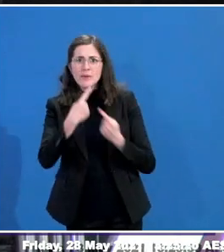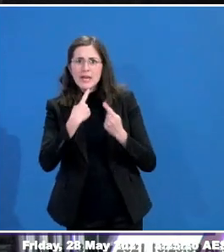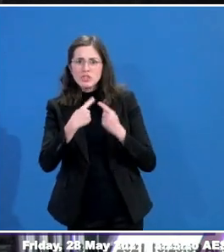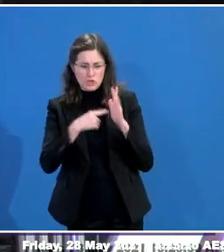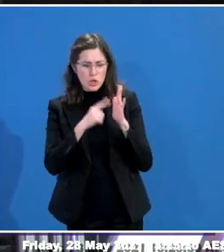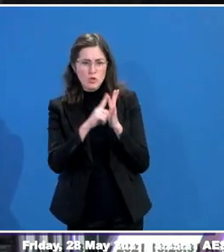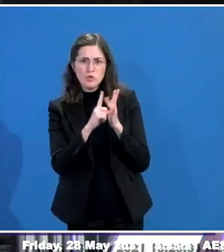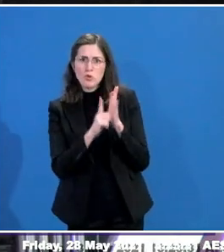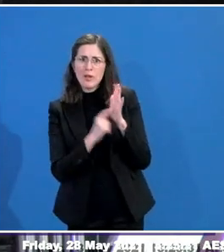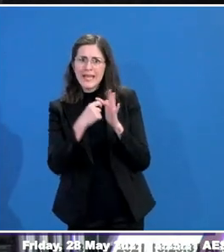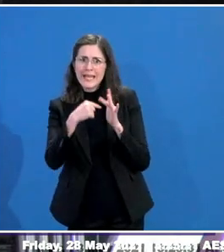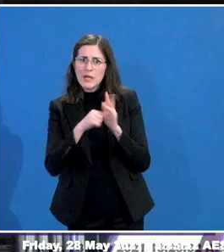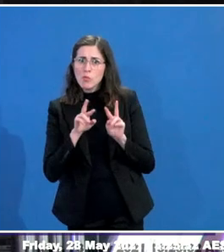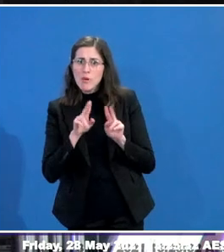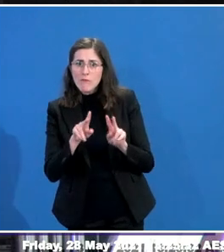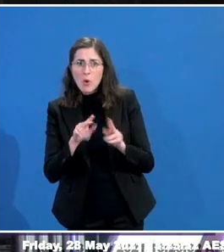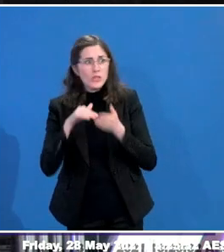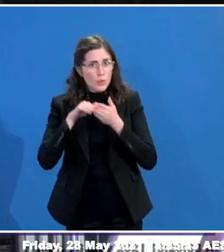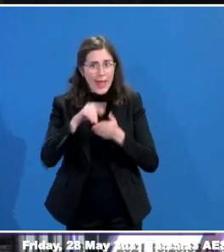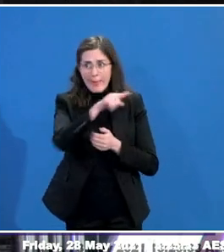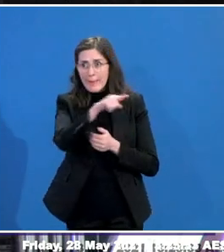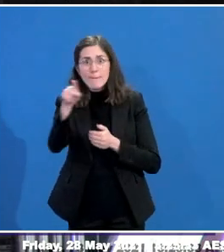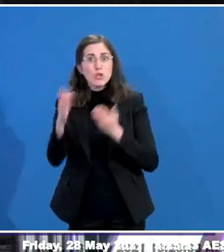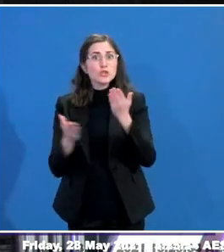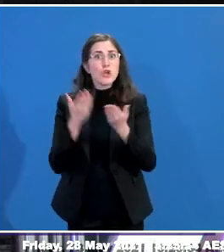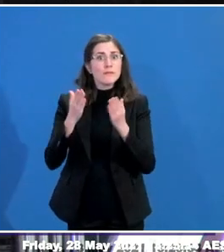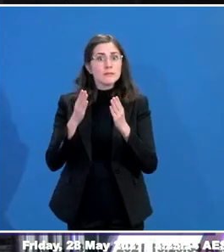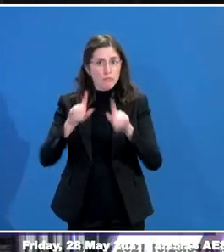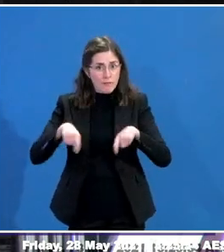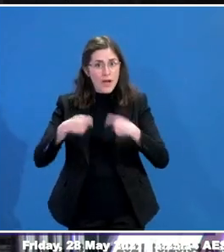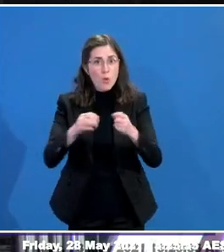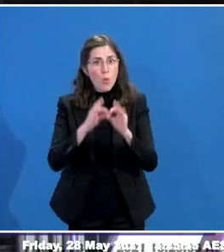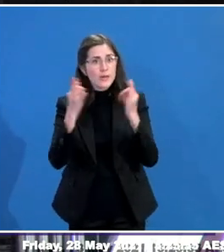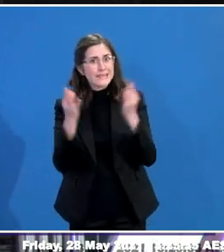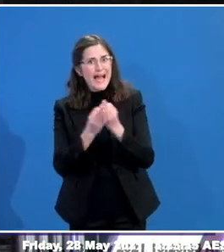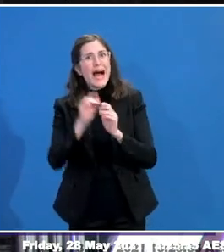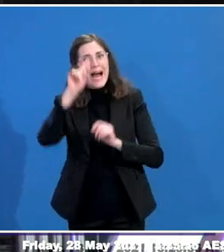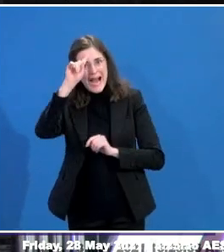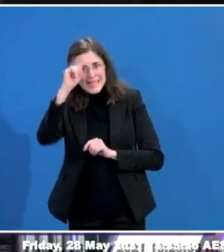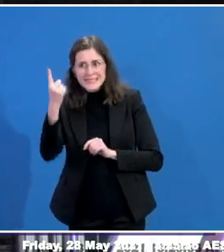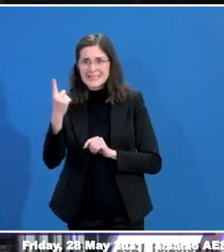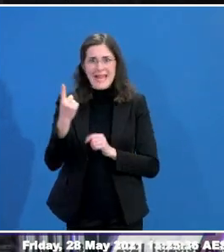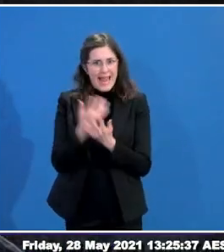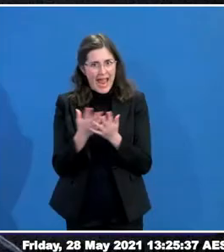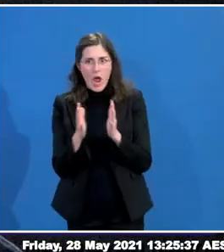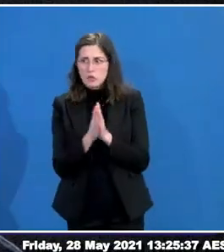is to explain to service providers what was expected in relation to the use of this template; is that right?